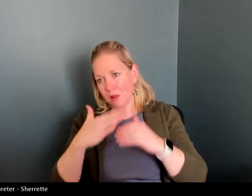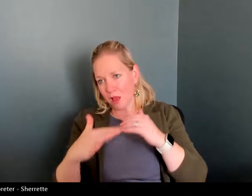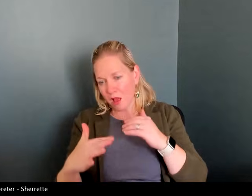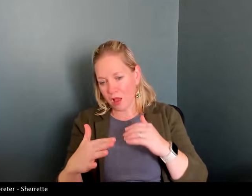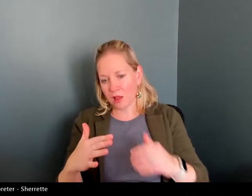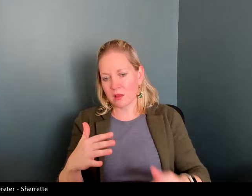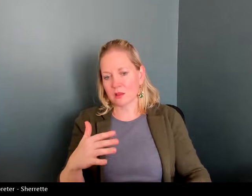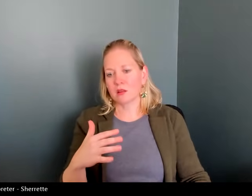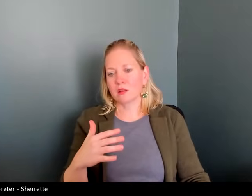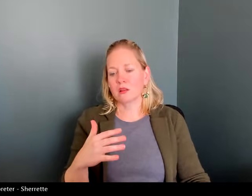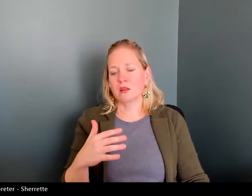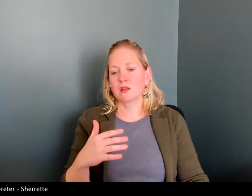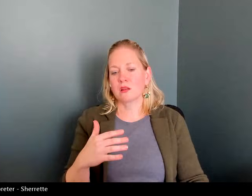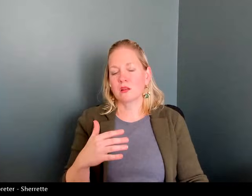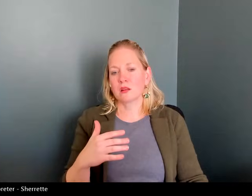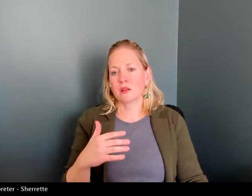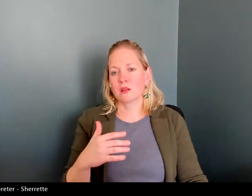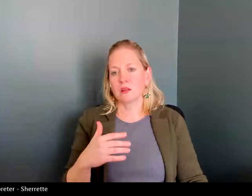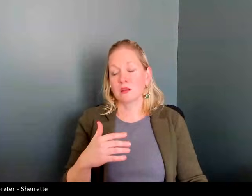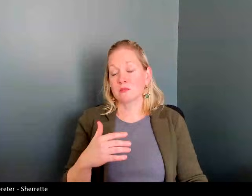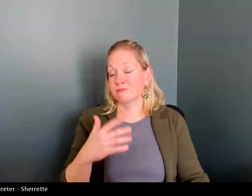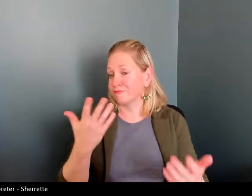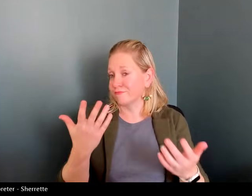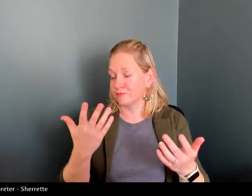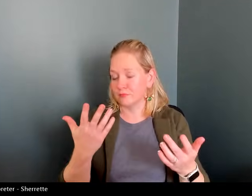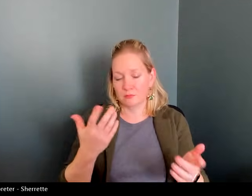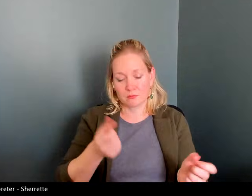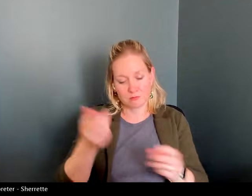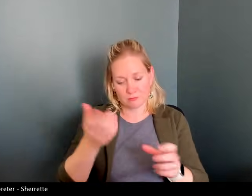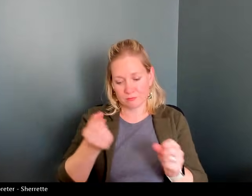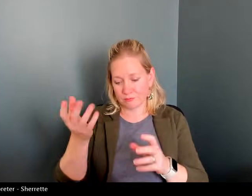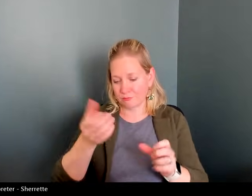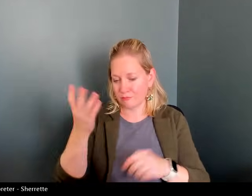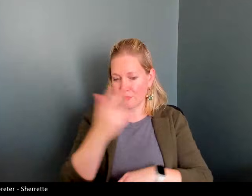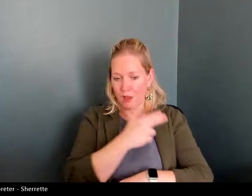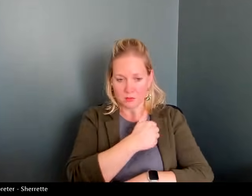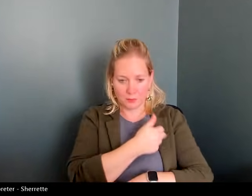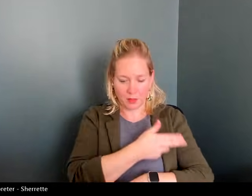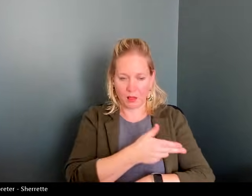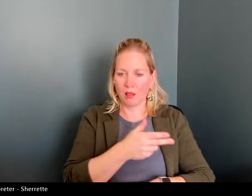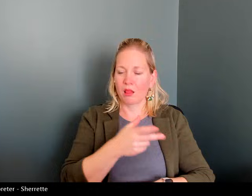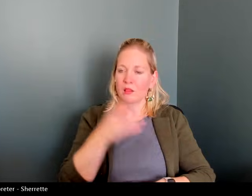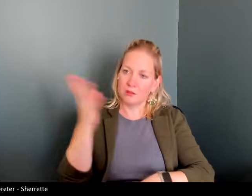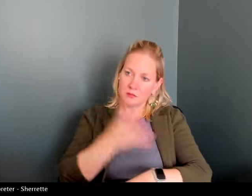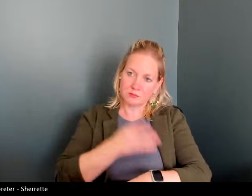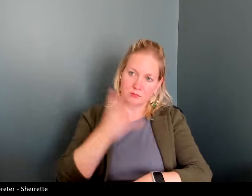During that time again, we was in and out of the hospital, receiving a lot of blood transfusions.